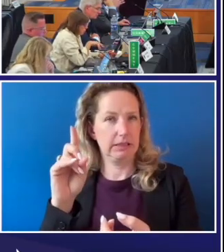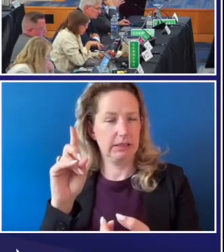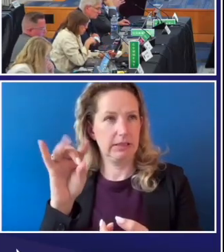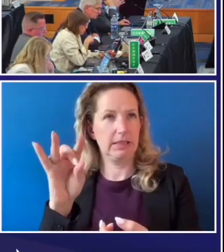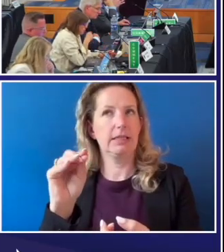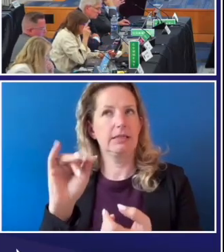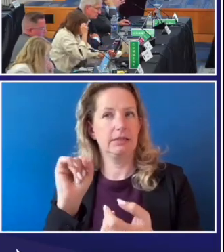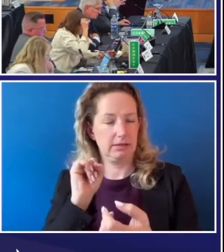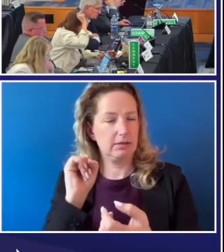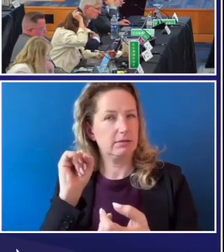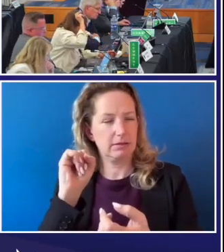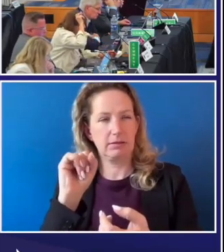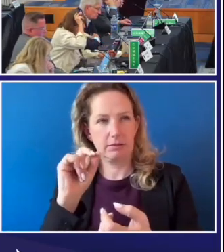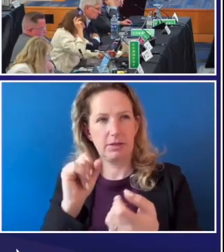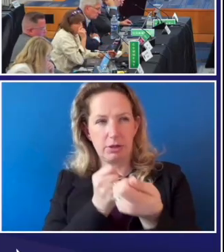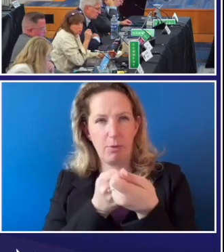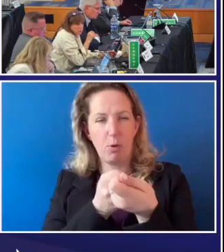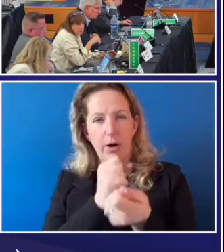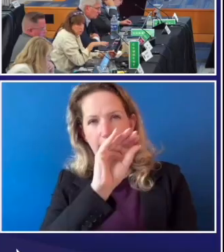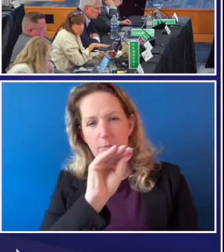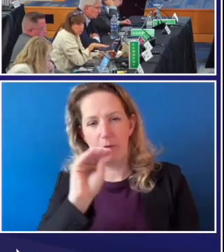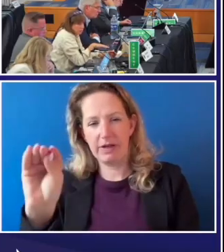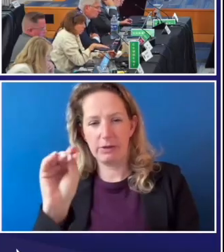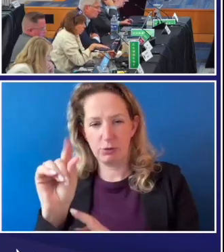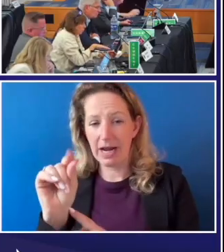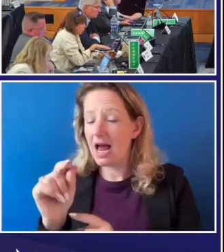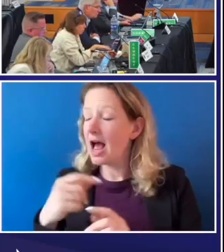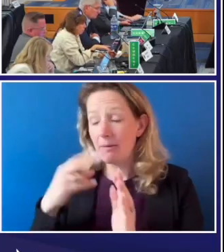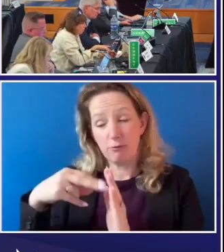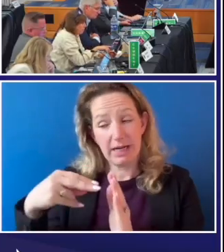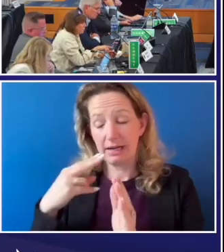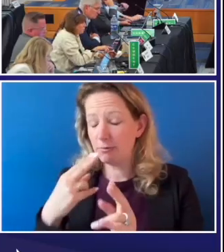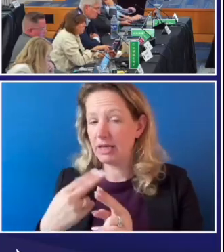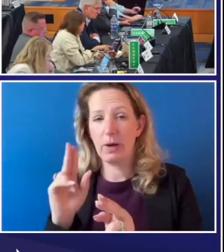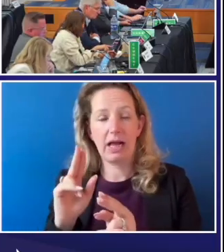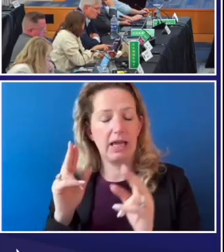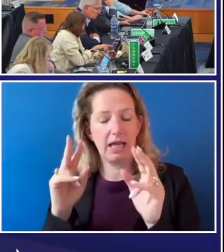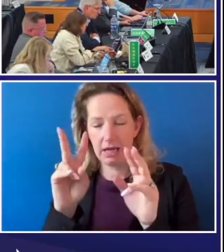But, and I'm reading it really quickly, so forgive me, but I'm not sure it lives here.